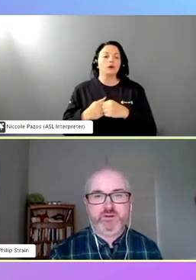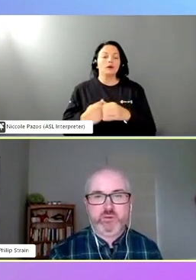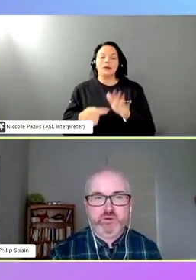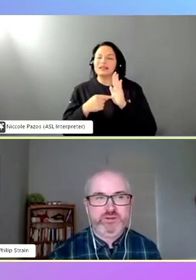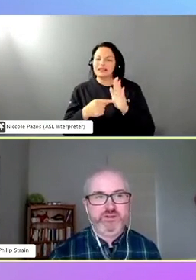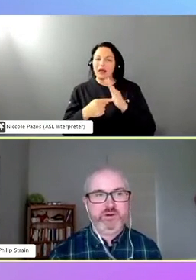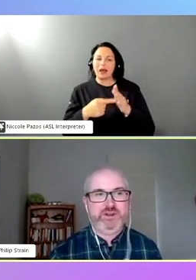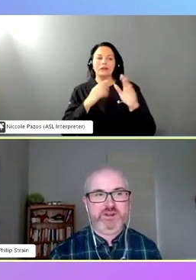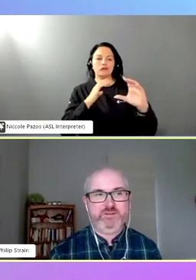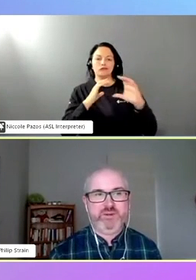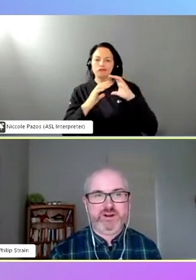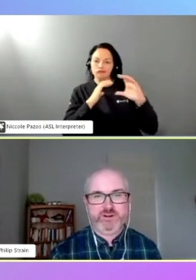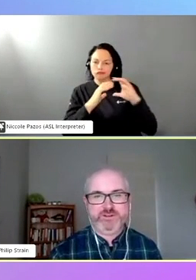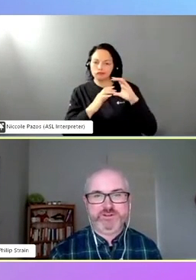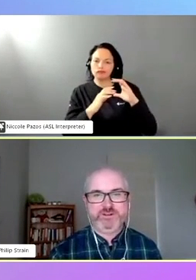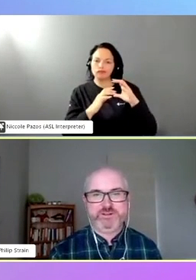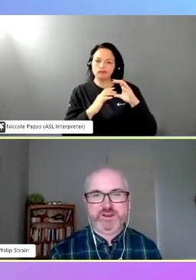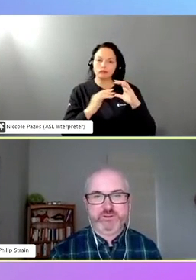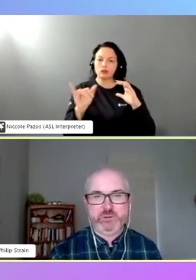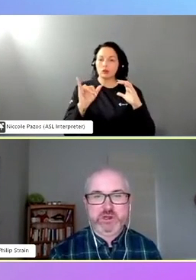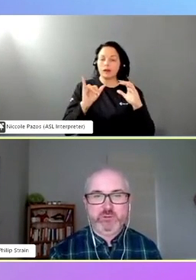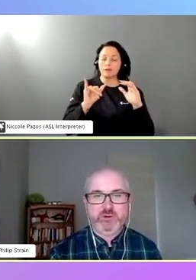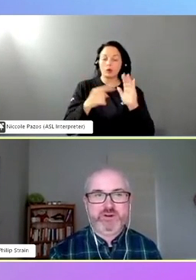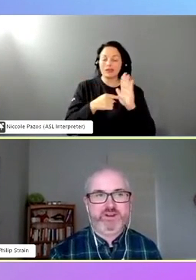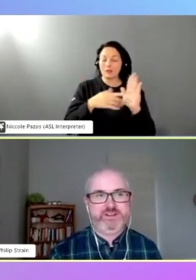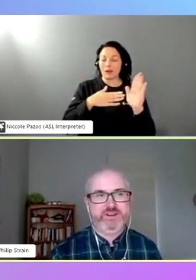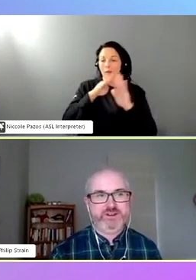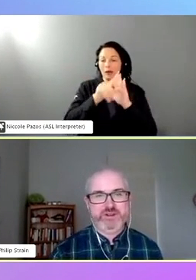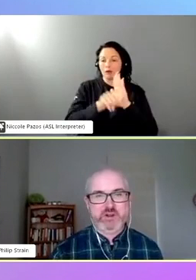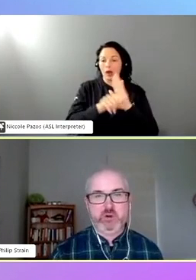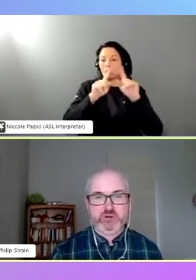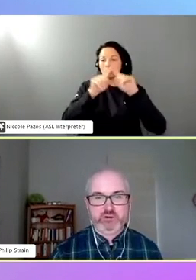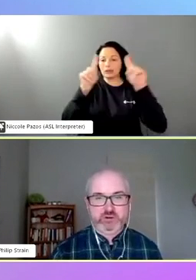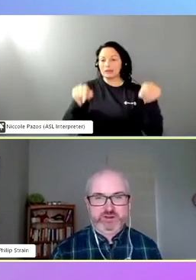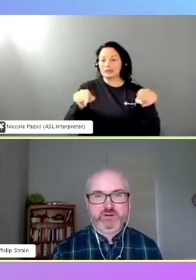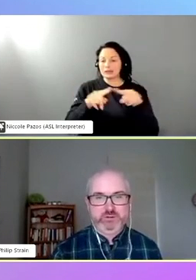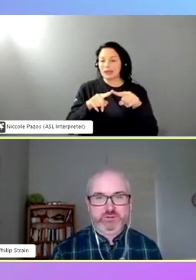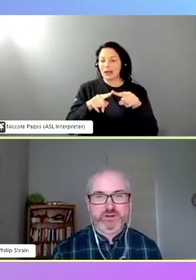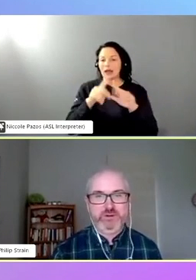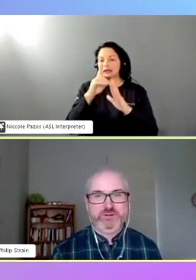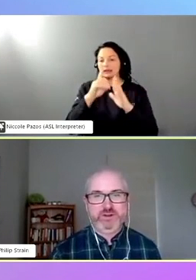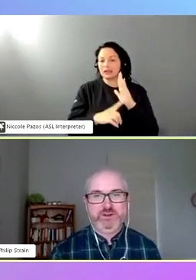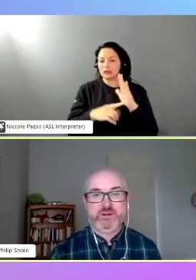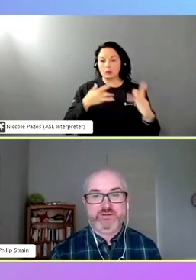on the screen into some sort of representation that can be